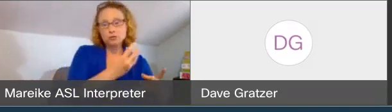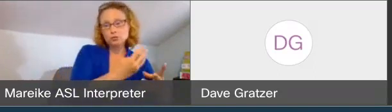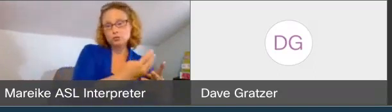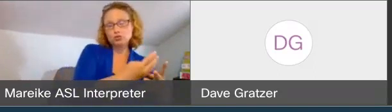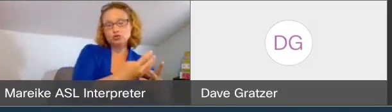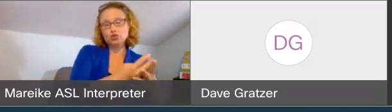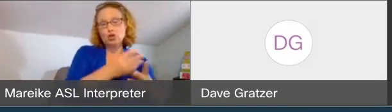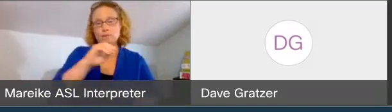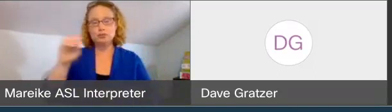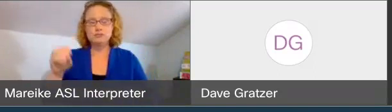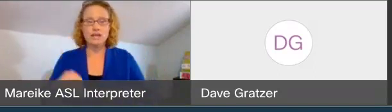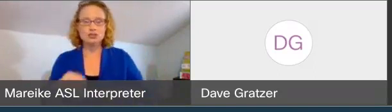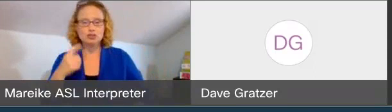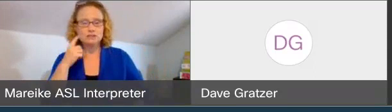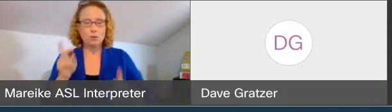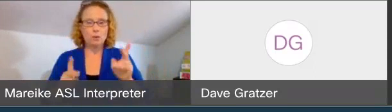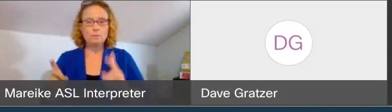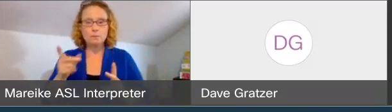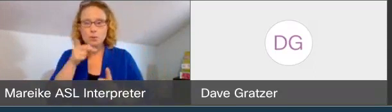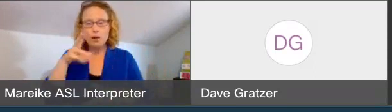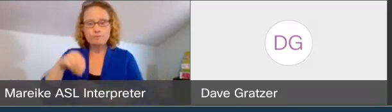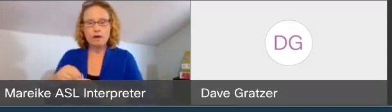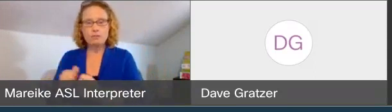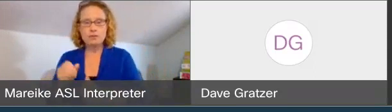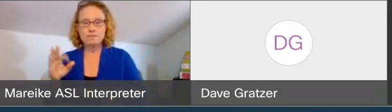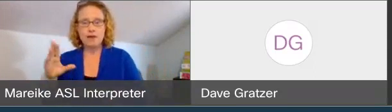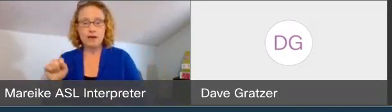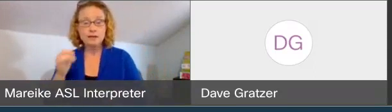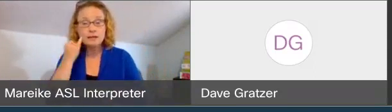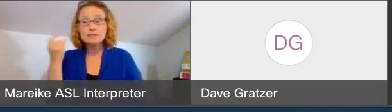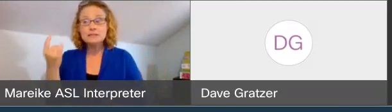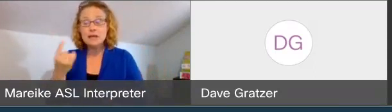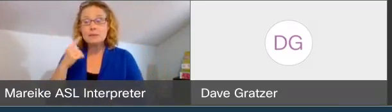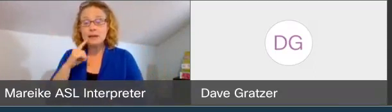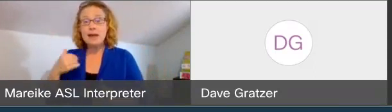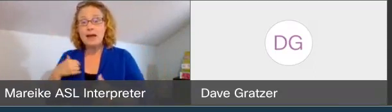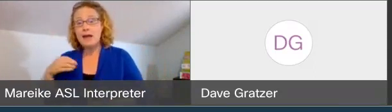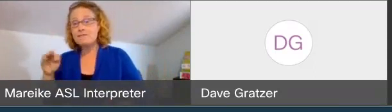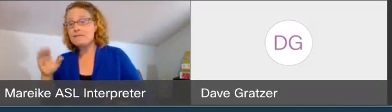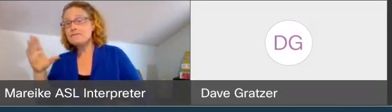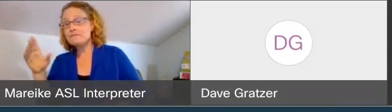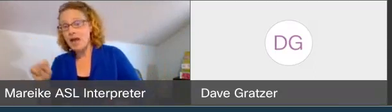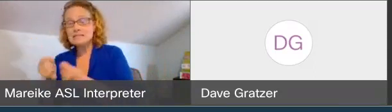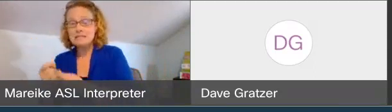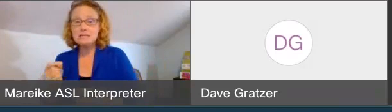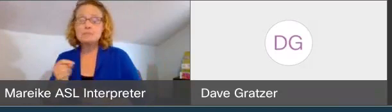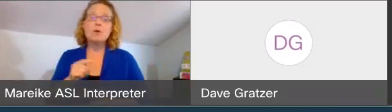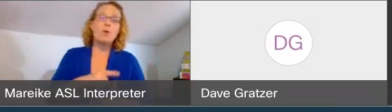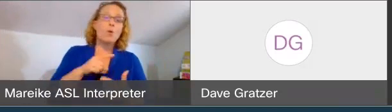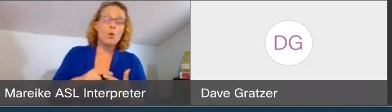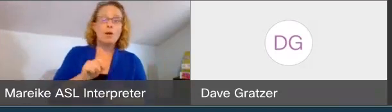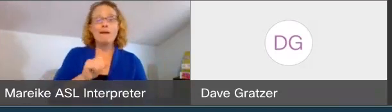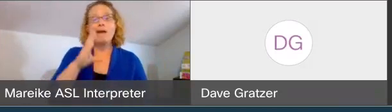So basically if somebody is in a FACT team or an ACT team and has criminal justice involvement,